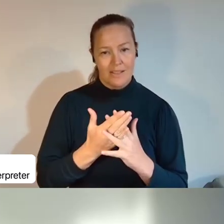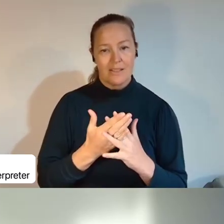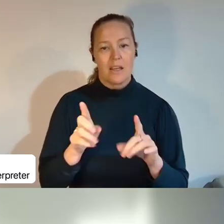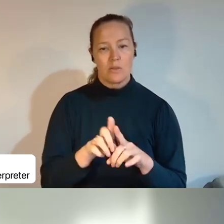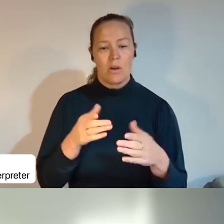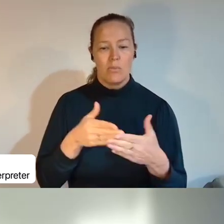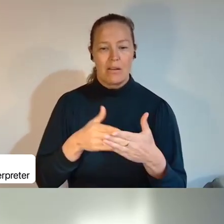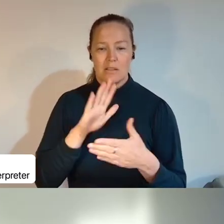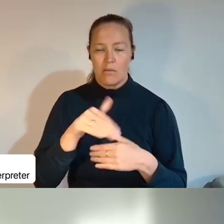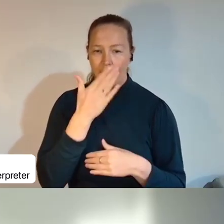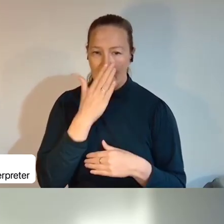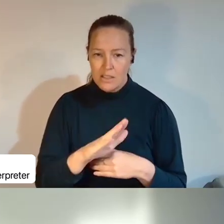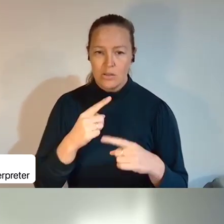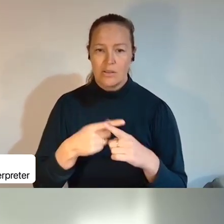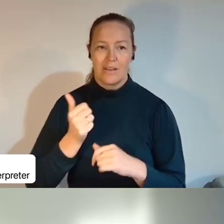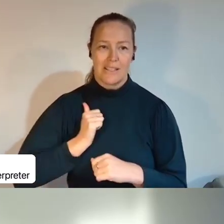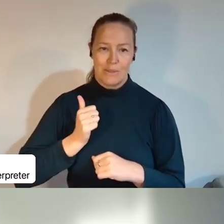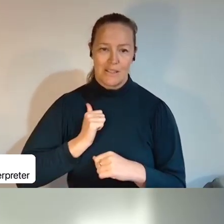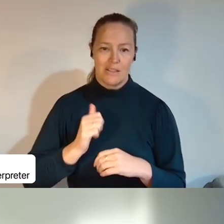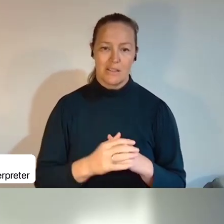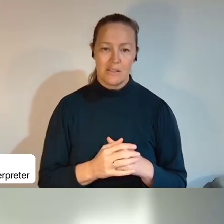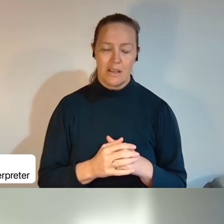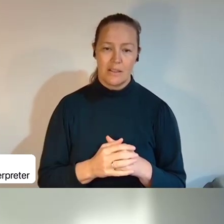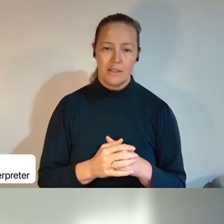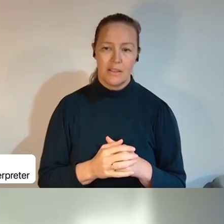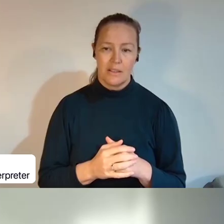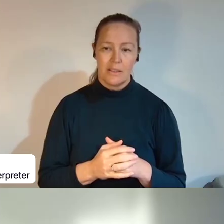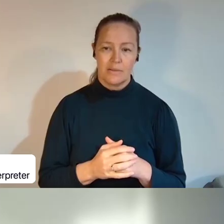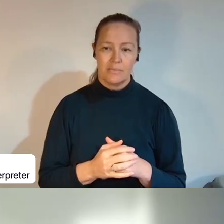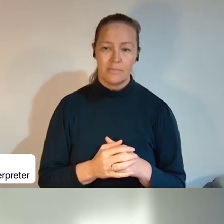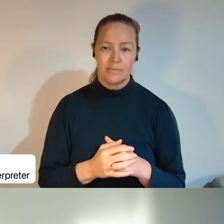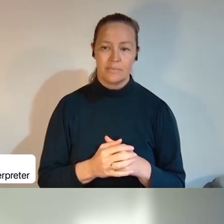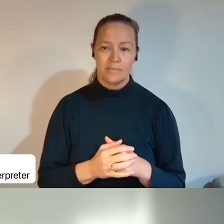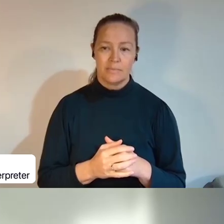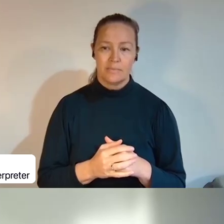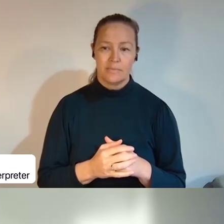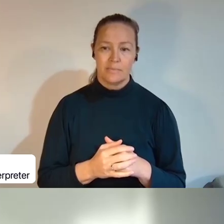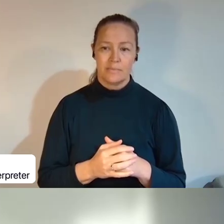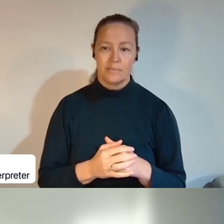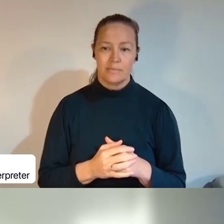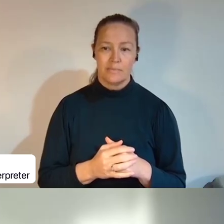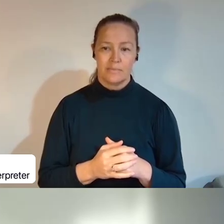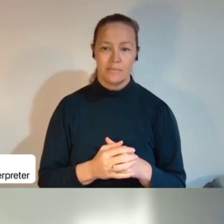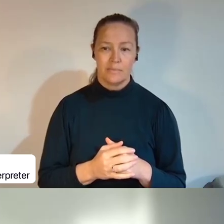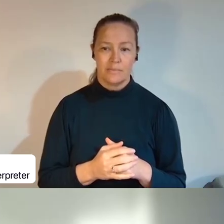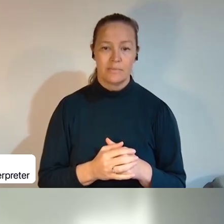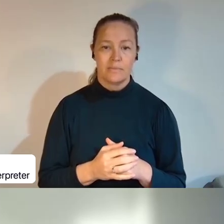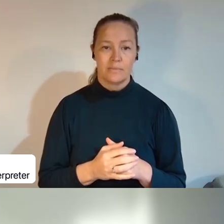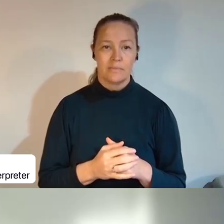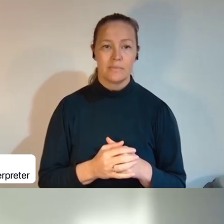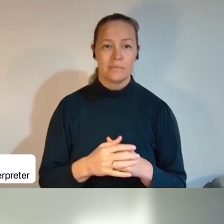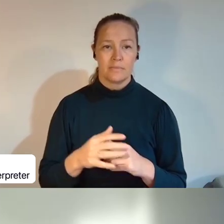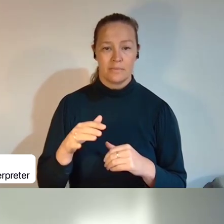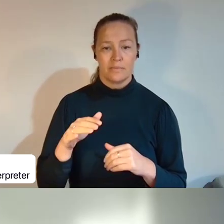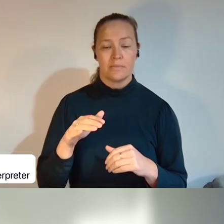and expectations. Society has spent generations assuming that people with intellectual disability